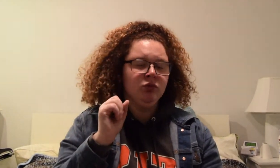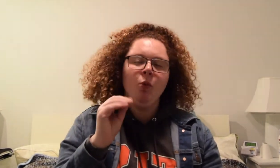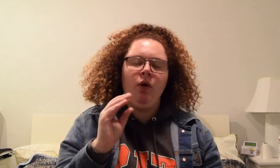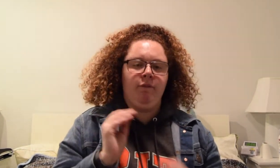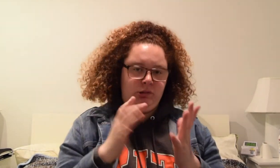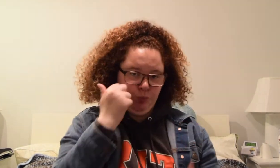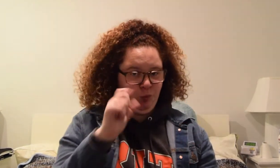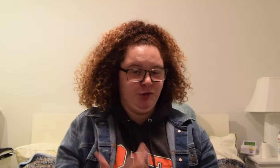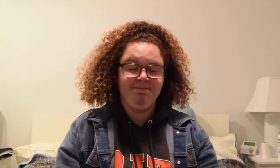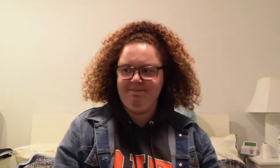So obviously it's a stupid question